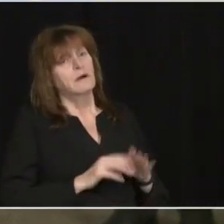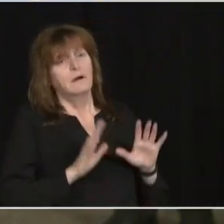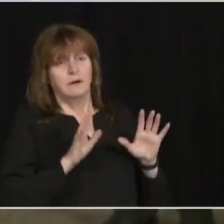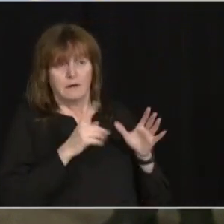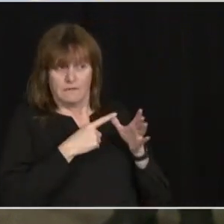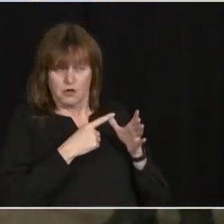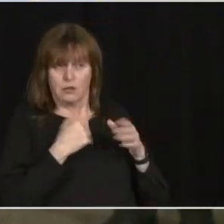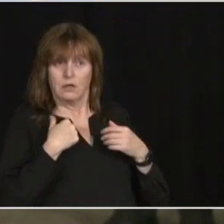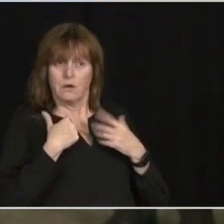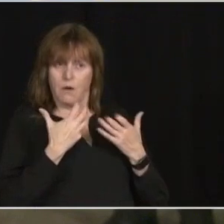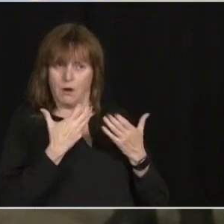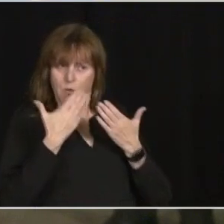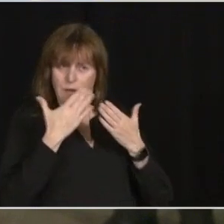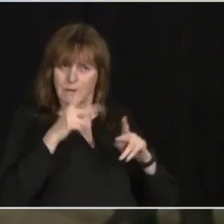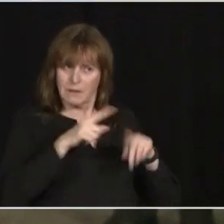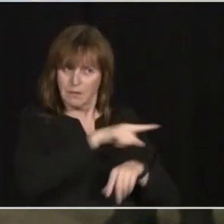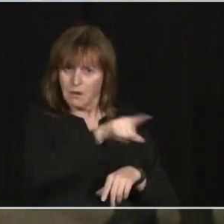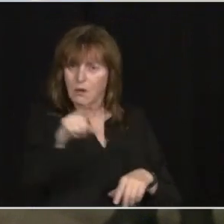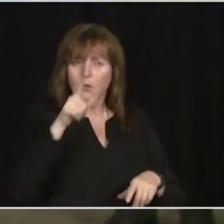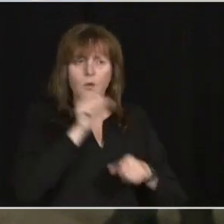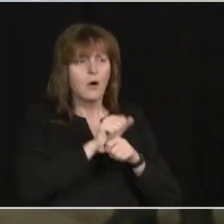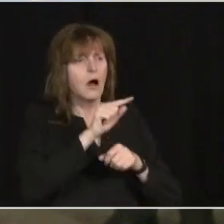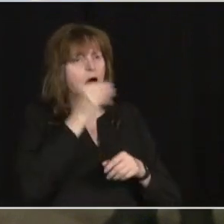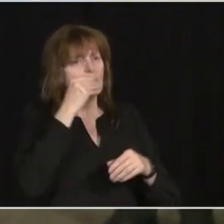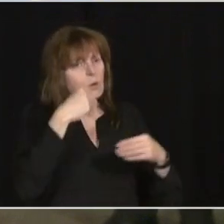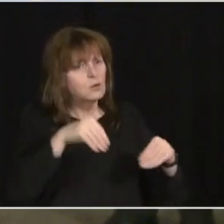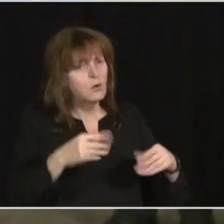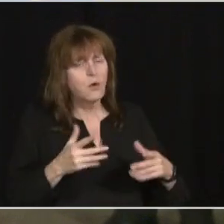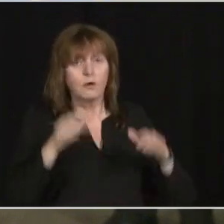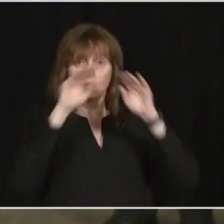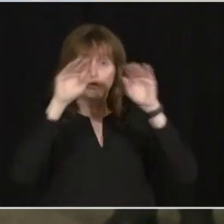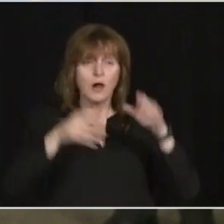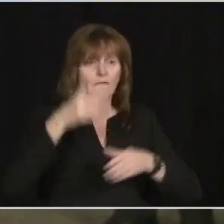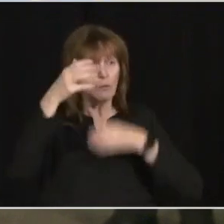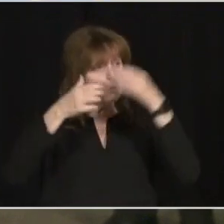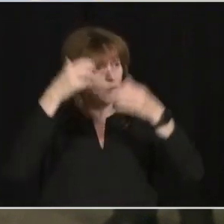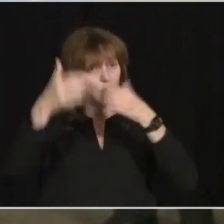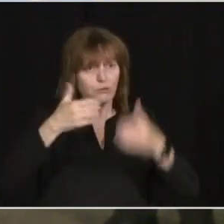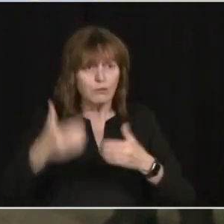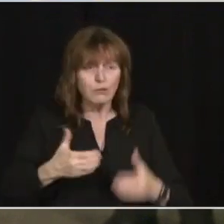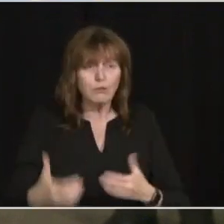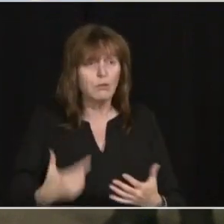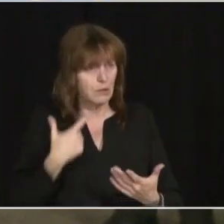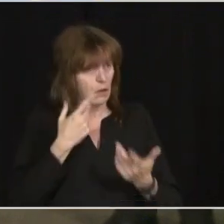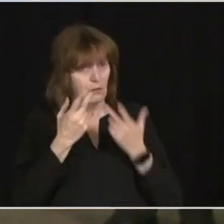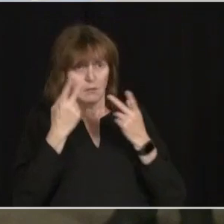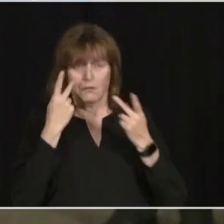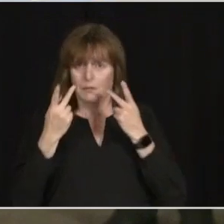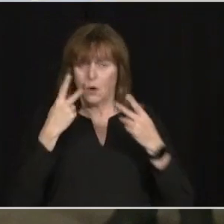stock the shelves. They're doing an incredible job. What I'm seeing right now with the grocery